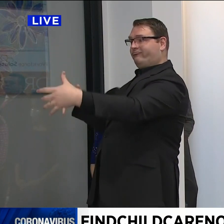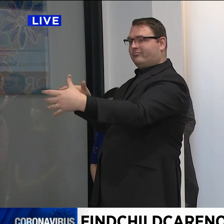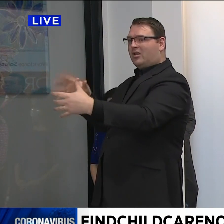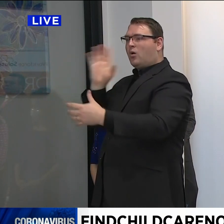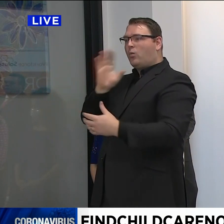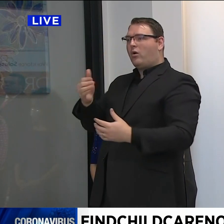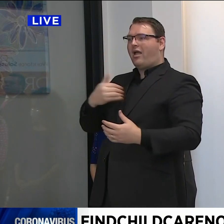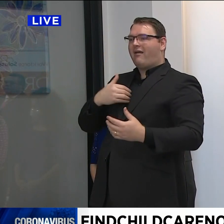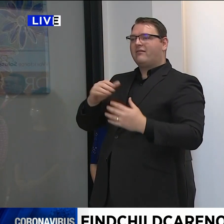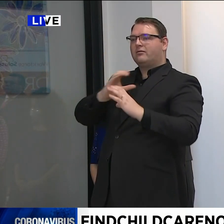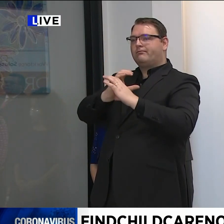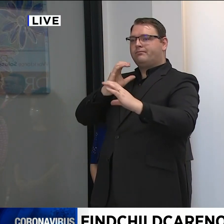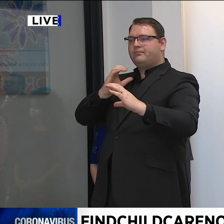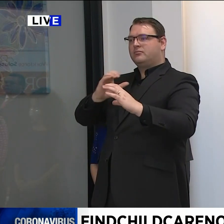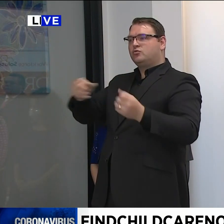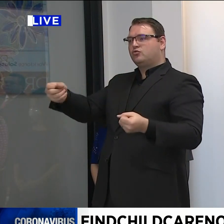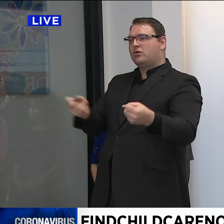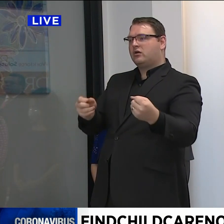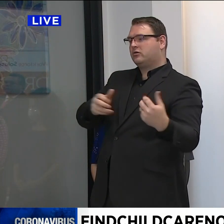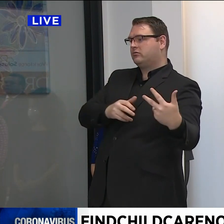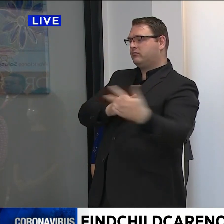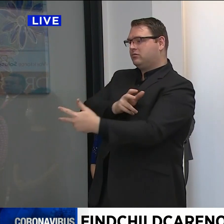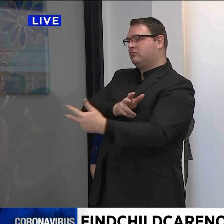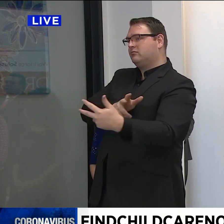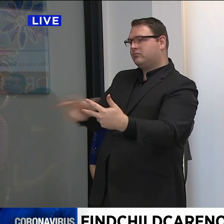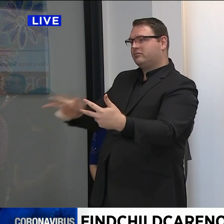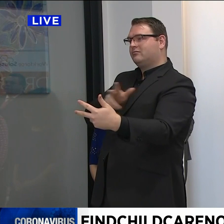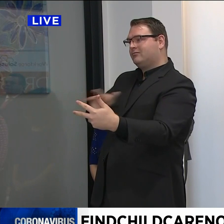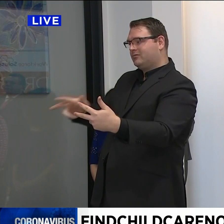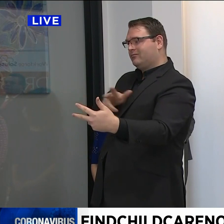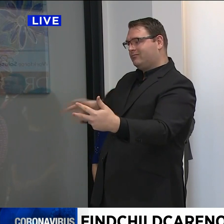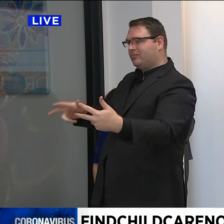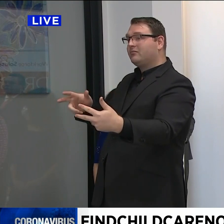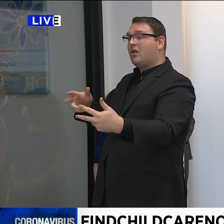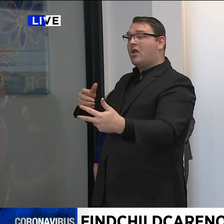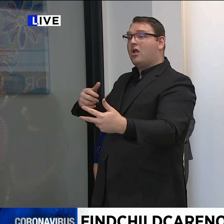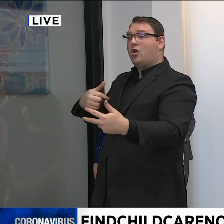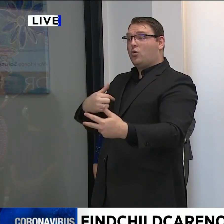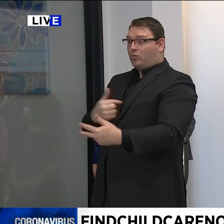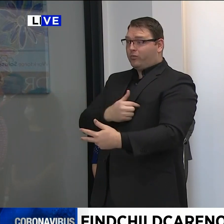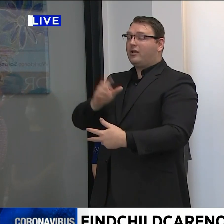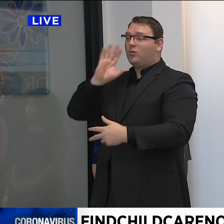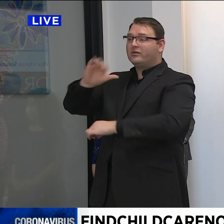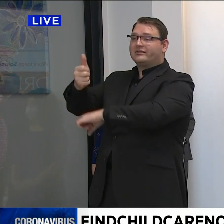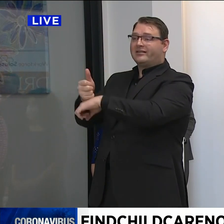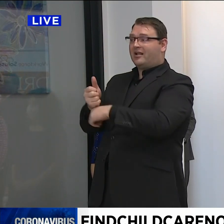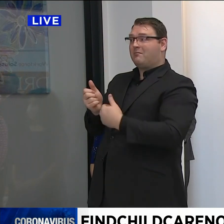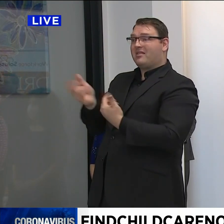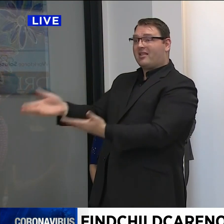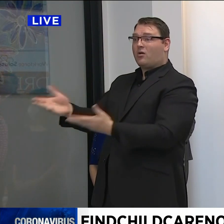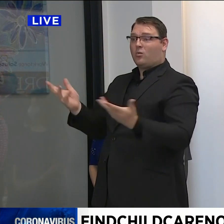a quick note you are going to a quick note you are going to begin seeing trucks at begin seeing trucks at our NRG complex we’re moving